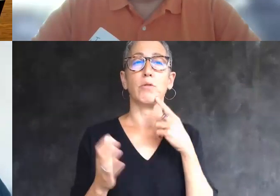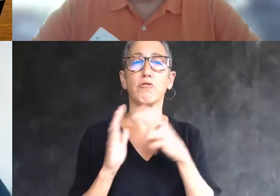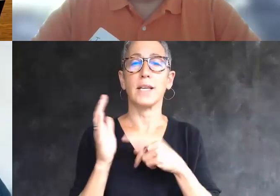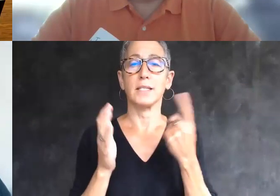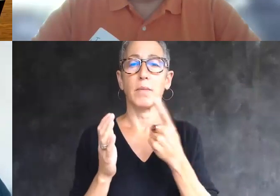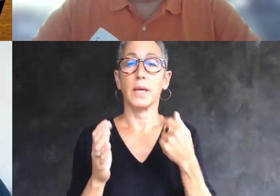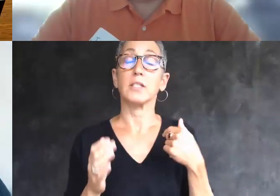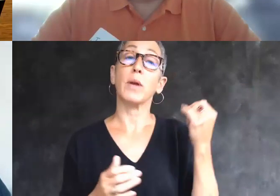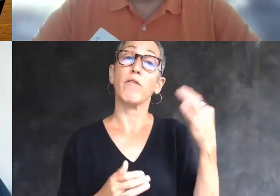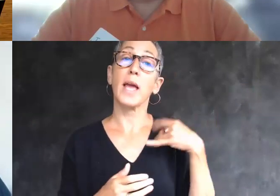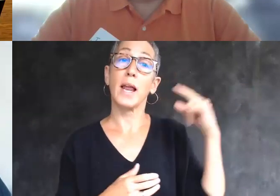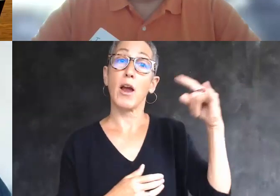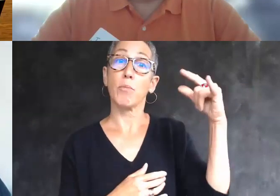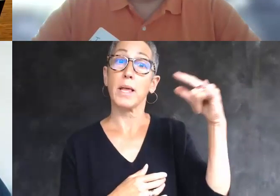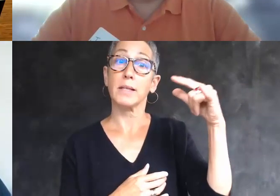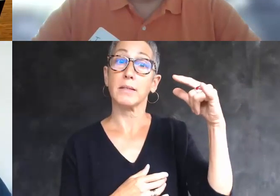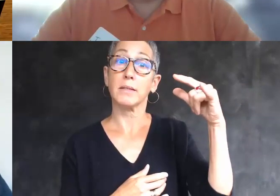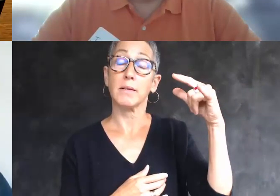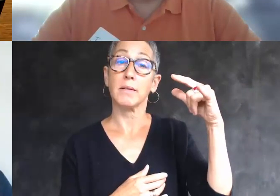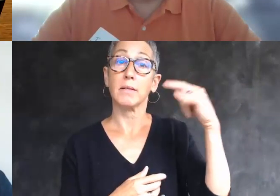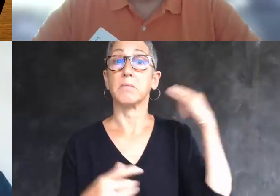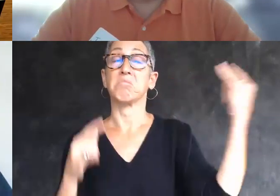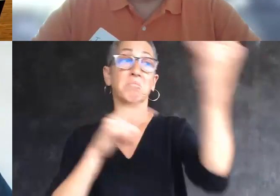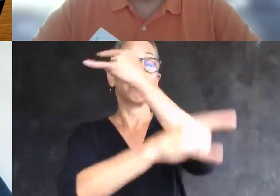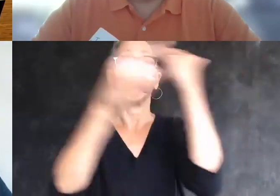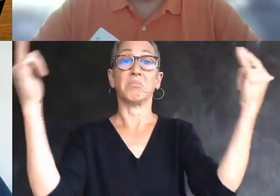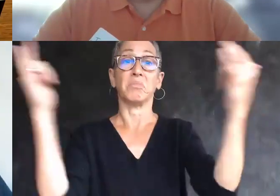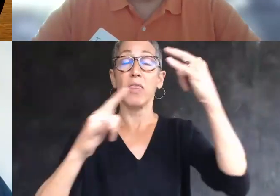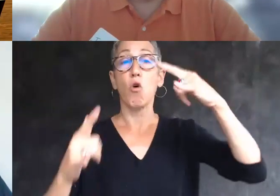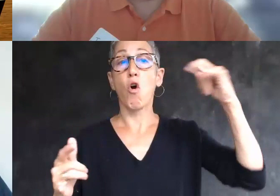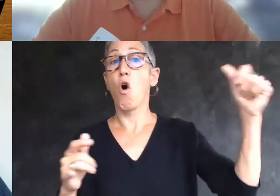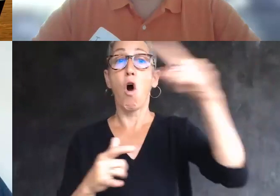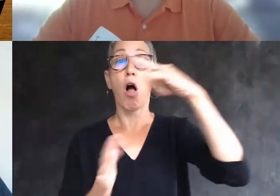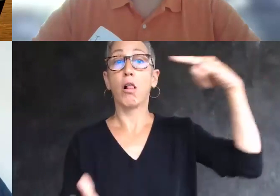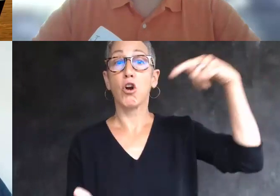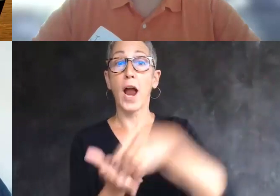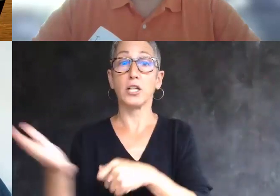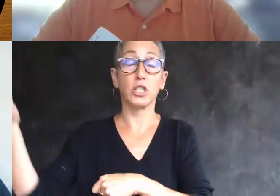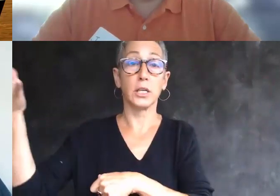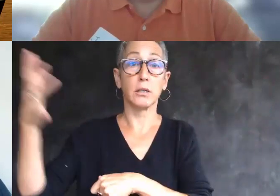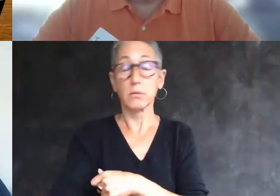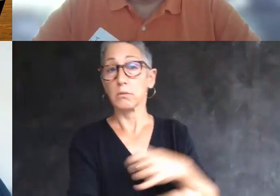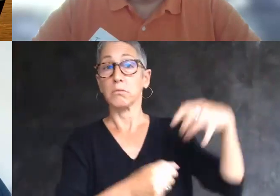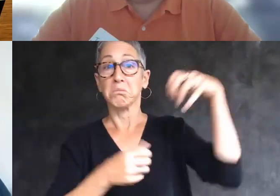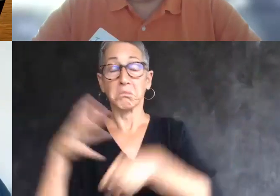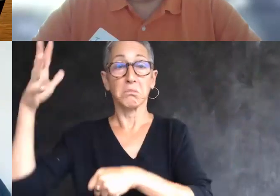and they were all crashing all the time, we would not fly those airplanes anymore and we would prioritize investing and building something different.